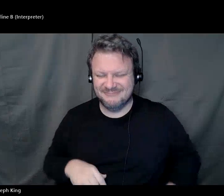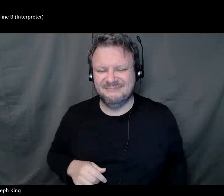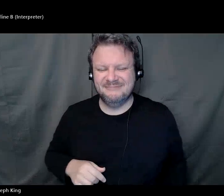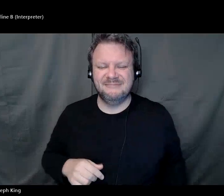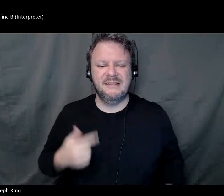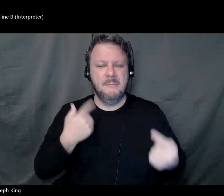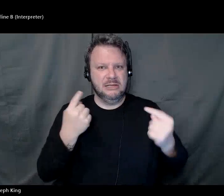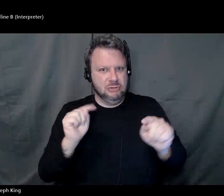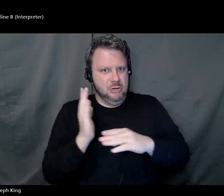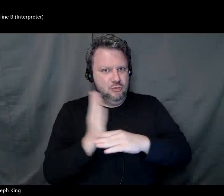Attempt to share my screen.